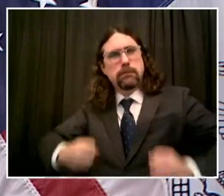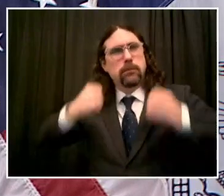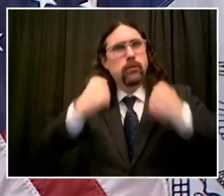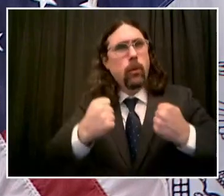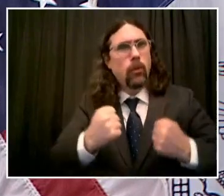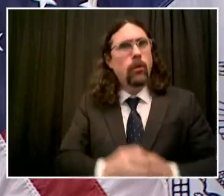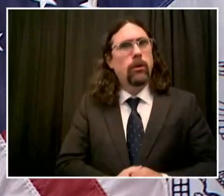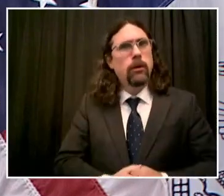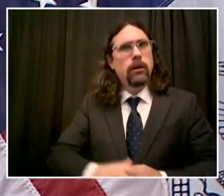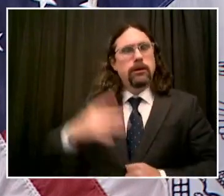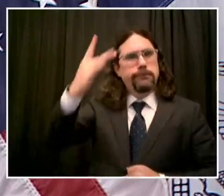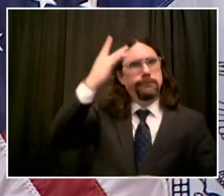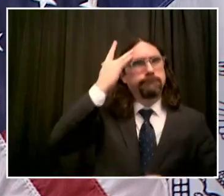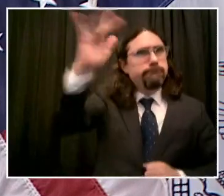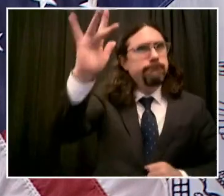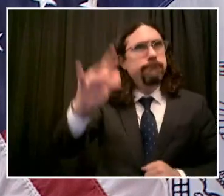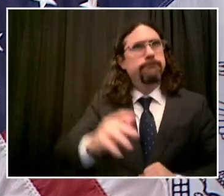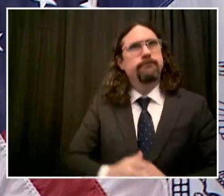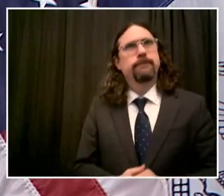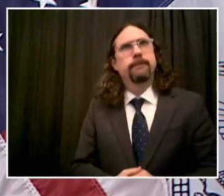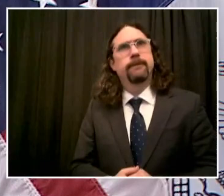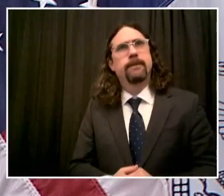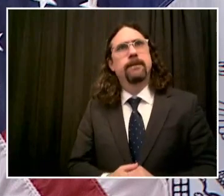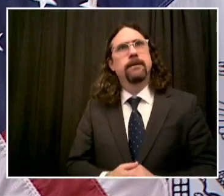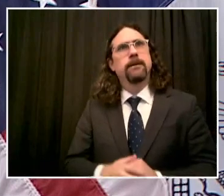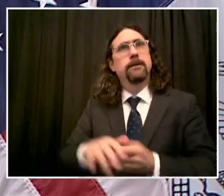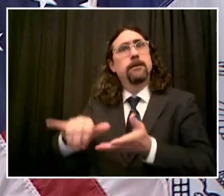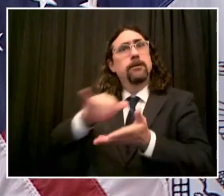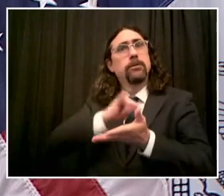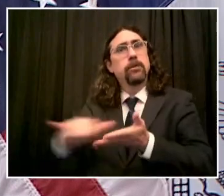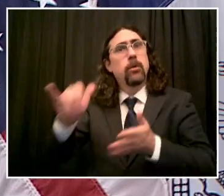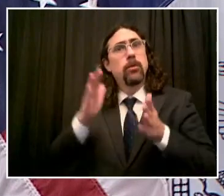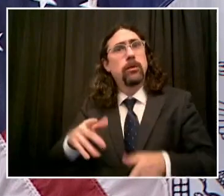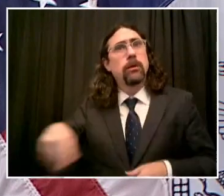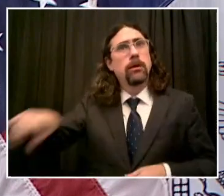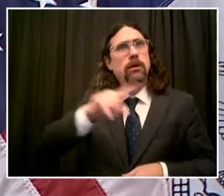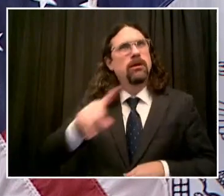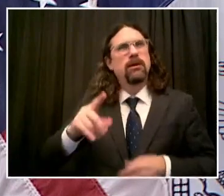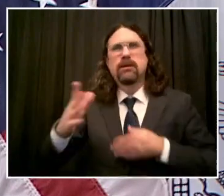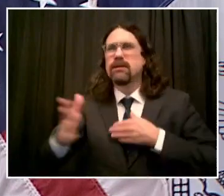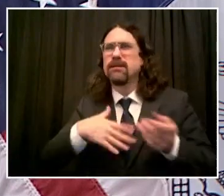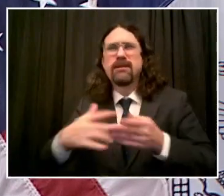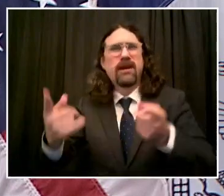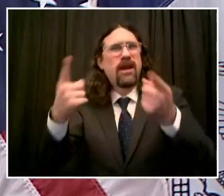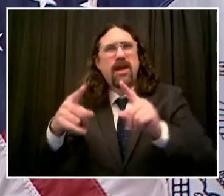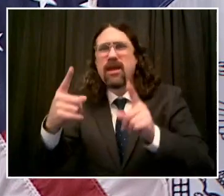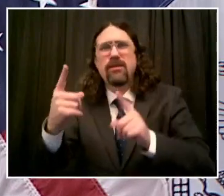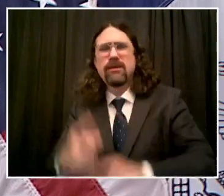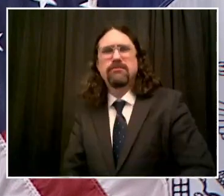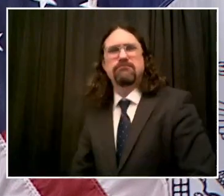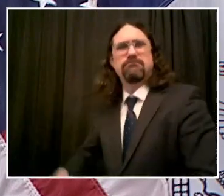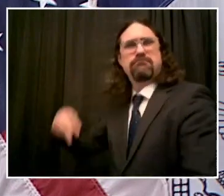ARE GOOD AND DECENT PEOPLE. PEOPLE OF N